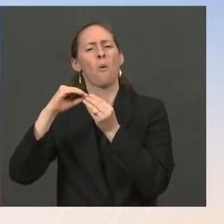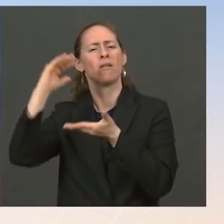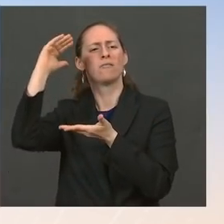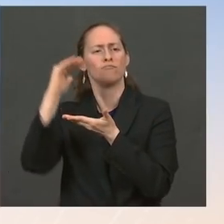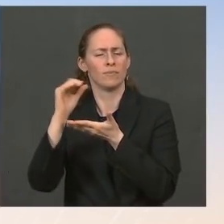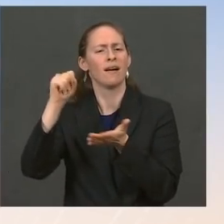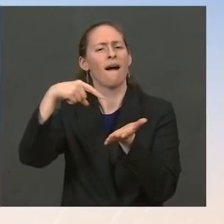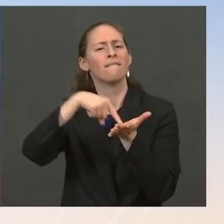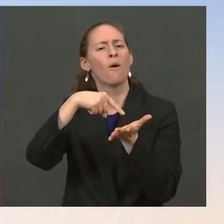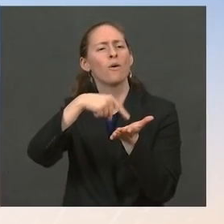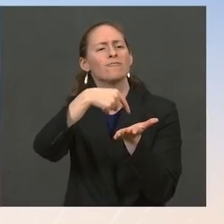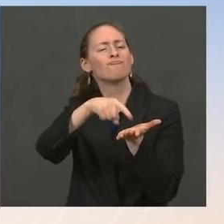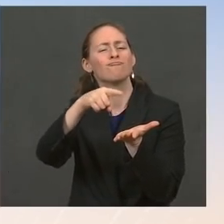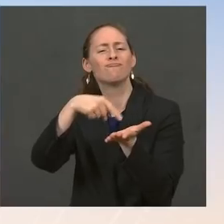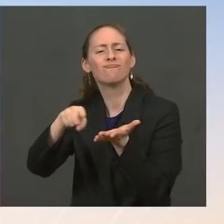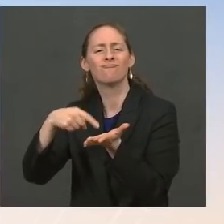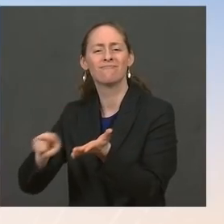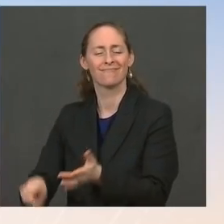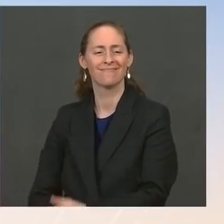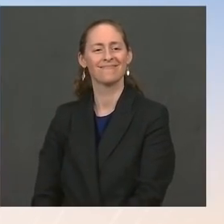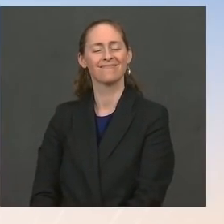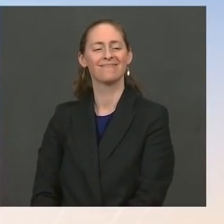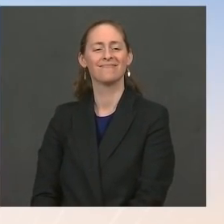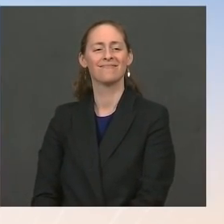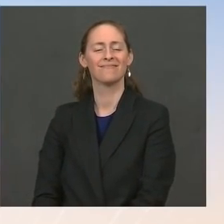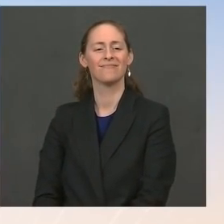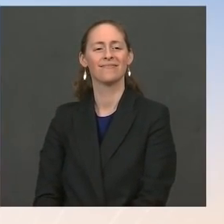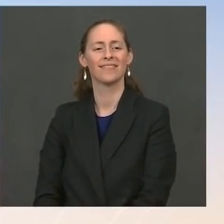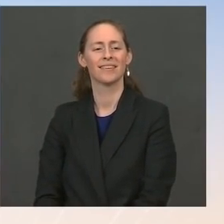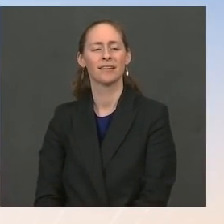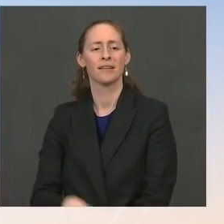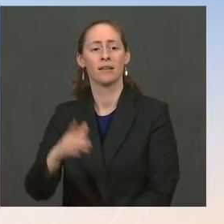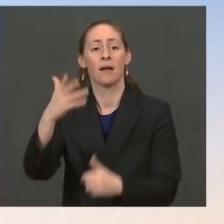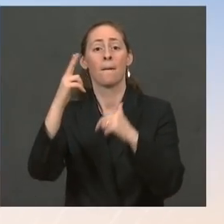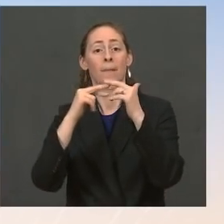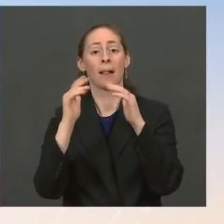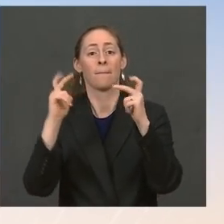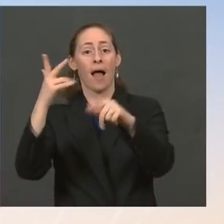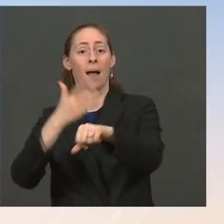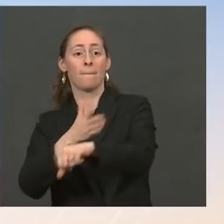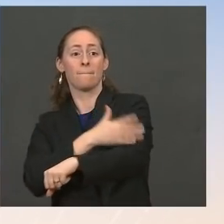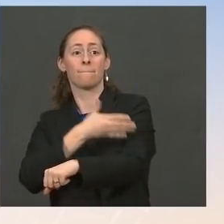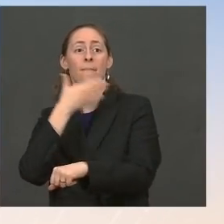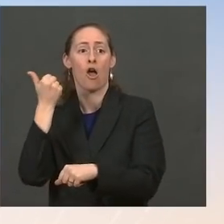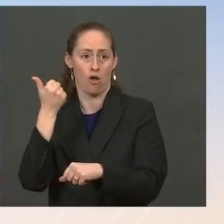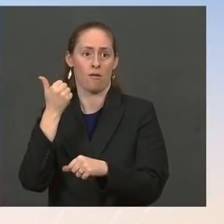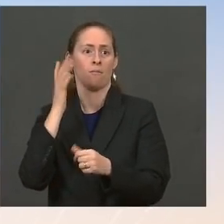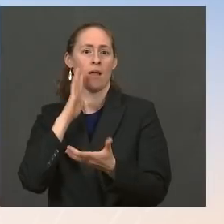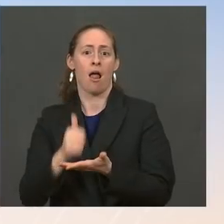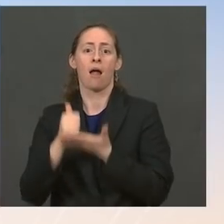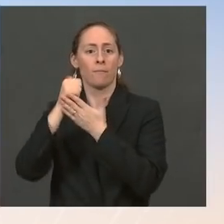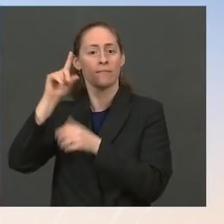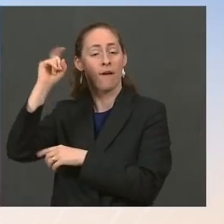Finally, it also reduces the deficit by $112 billion over 10 years. And several economists and analysts